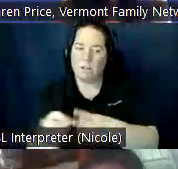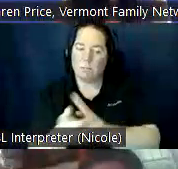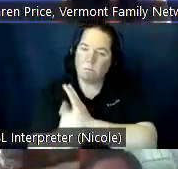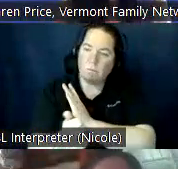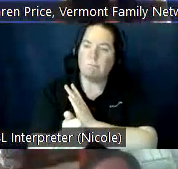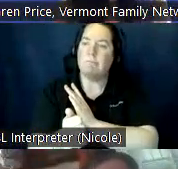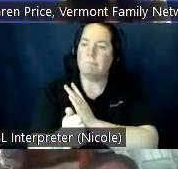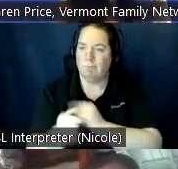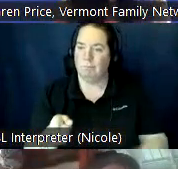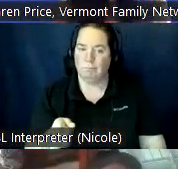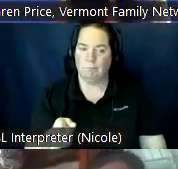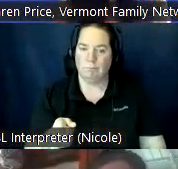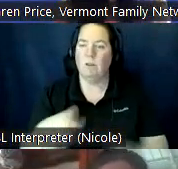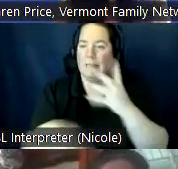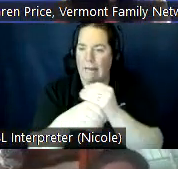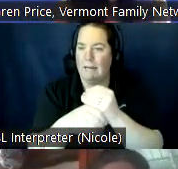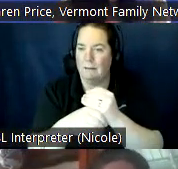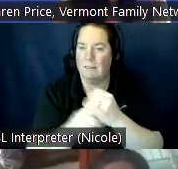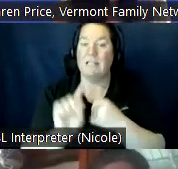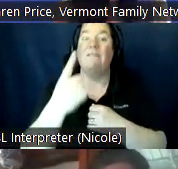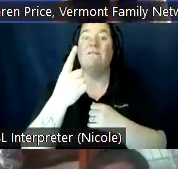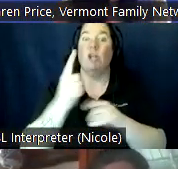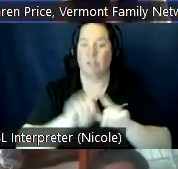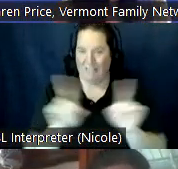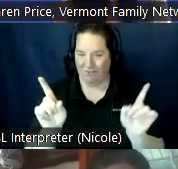concern. That's the first difference you're going to notice on this section of the form.